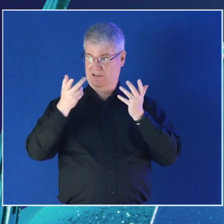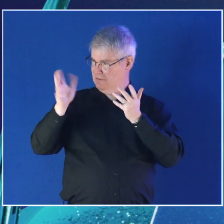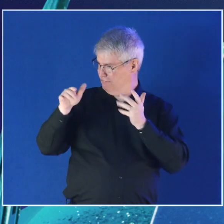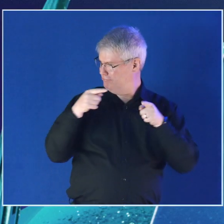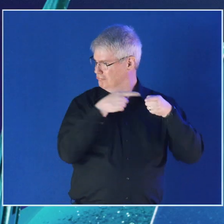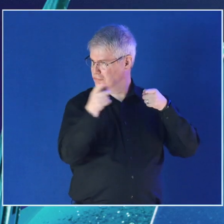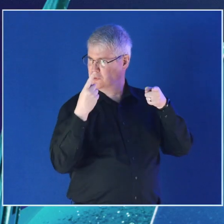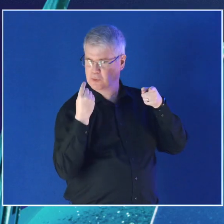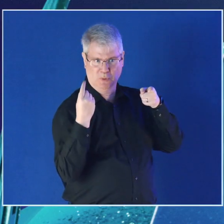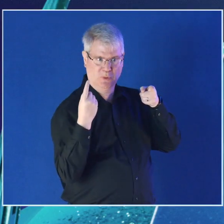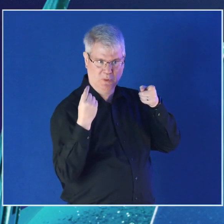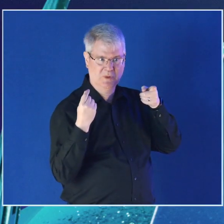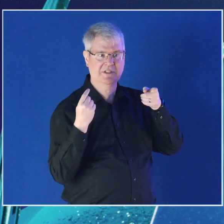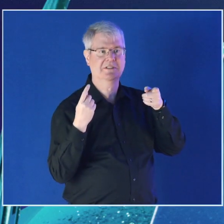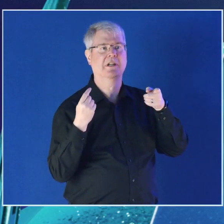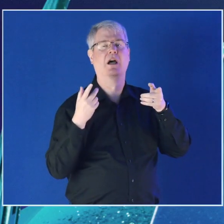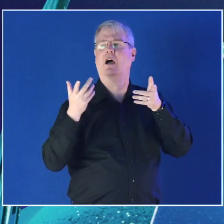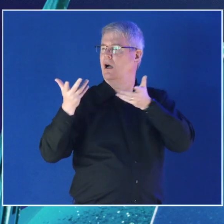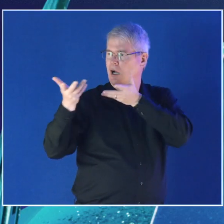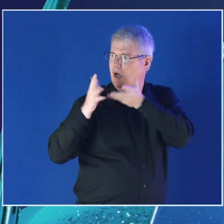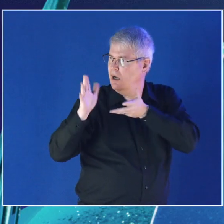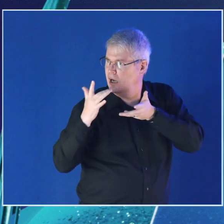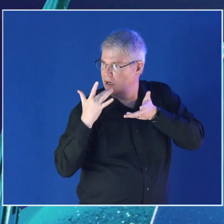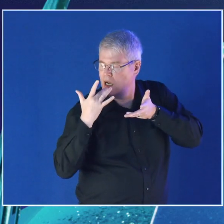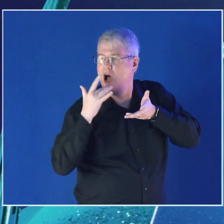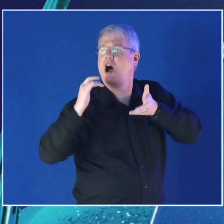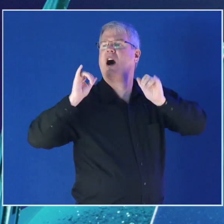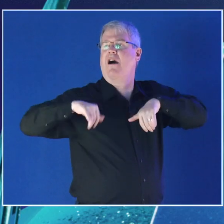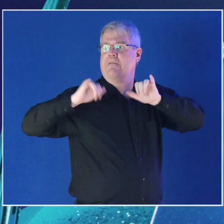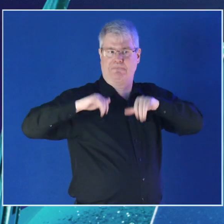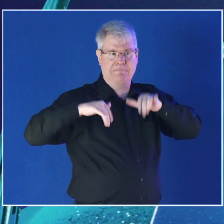We understand digital math is truly important